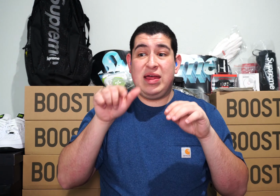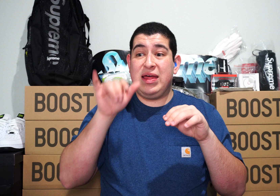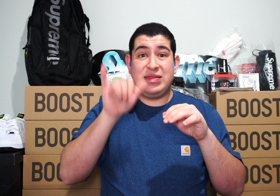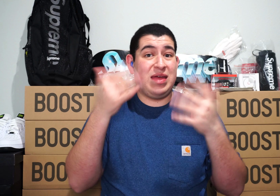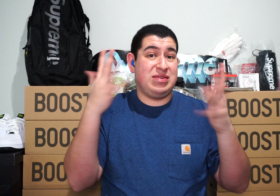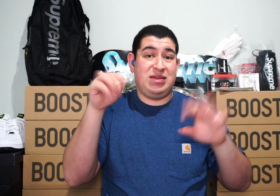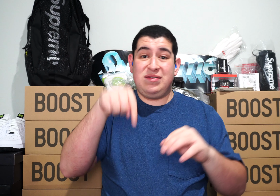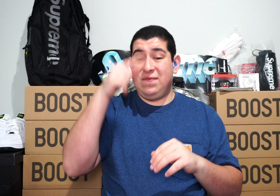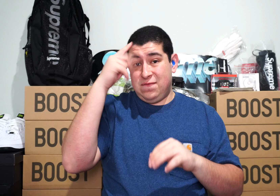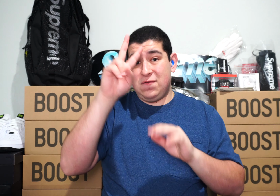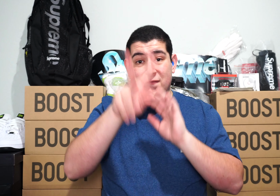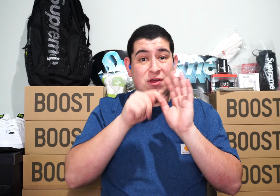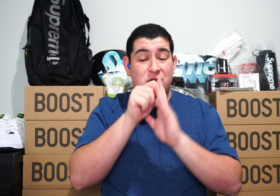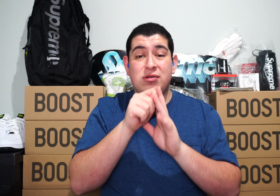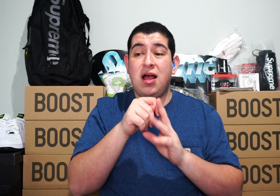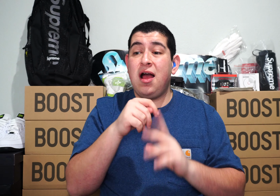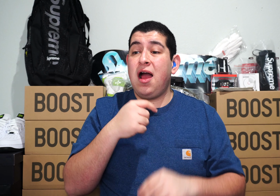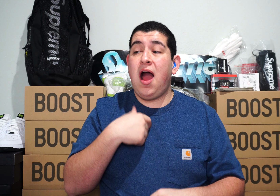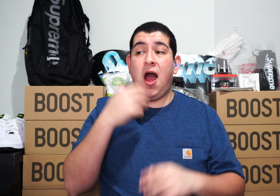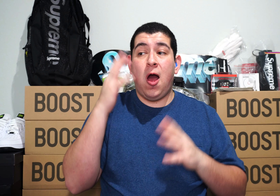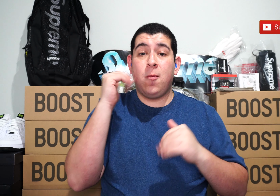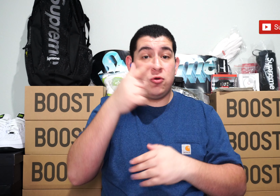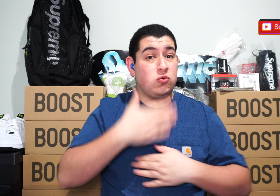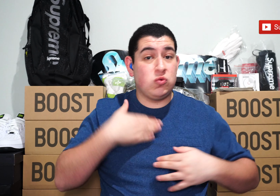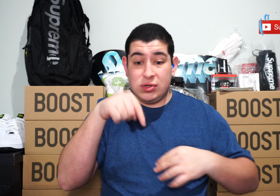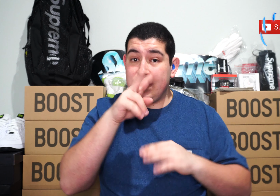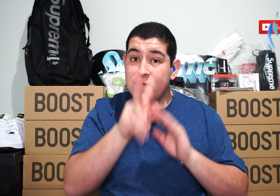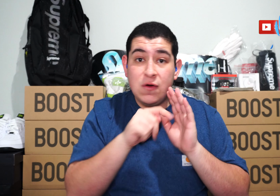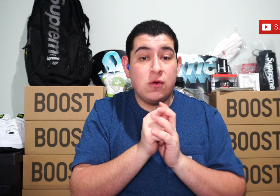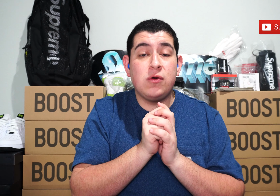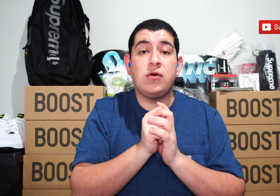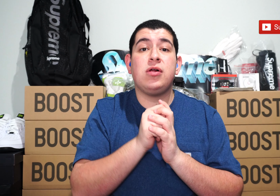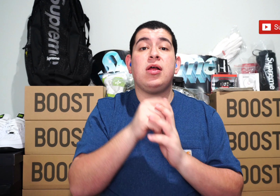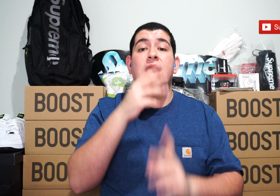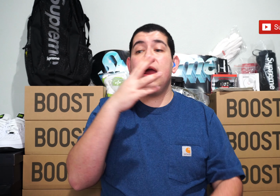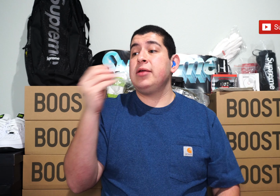That is it for the video. I hope you are enjoying this!